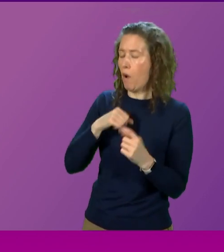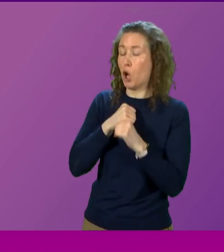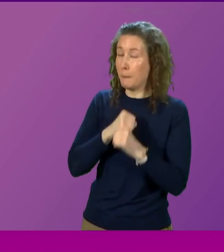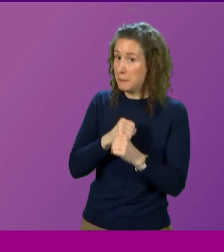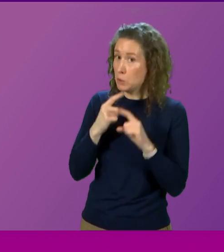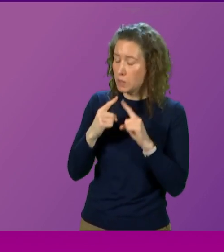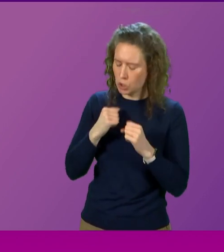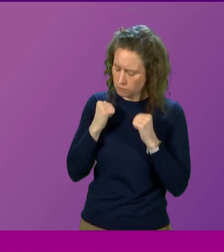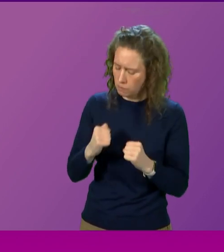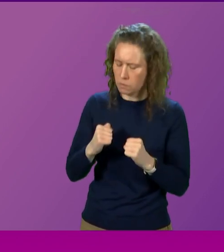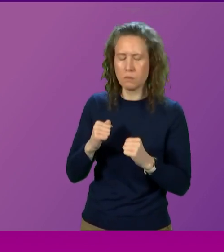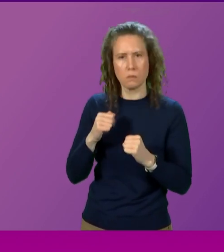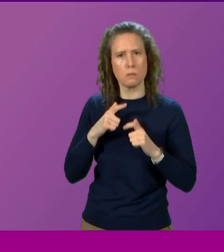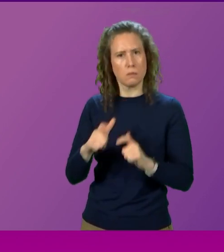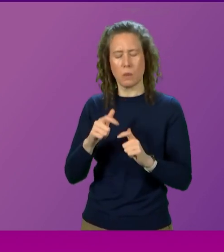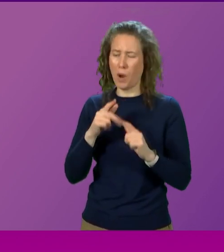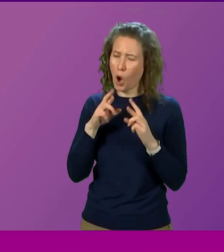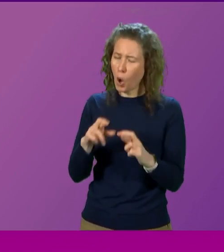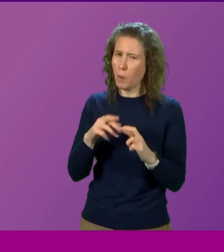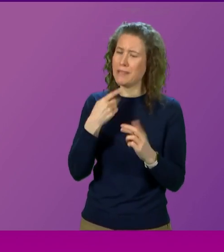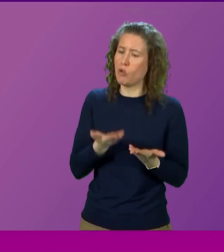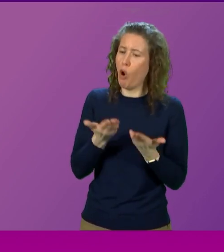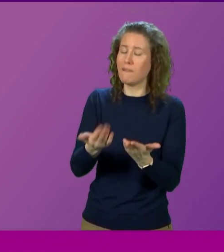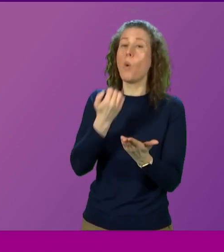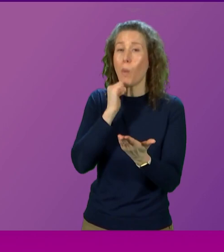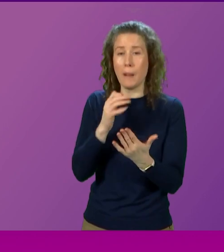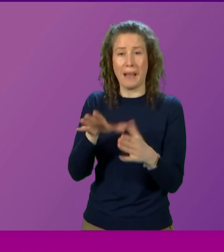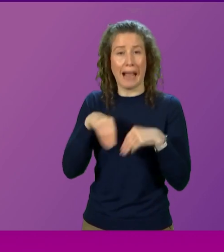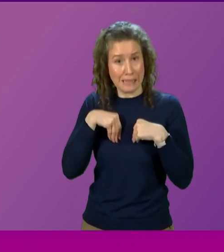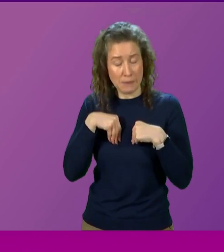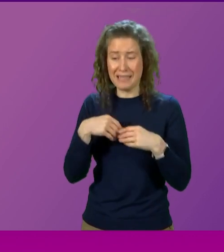I really hope that that offer will be accepted, in the interests of teachers and pupils across